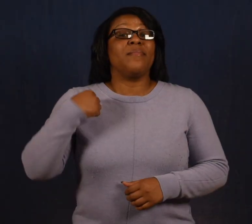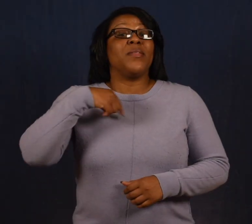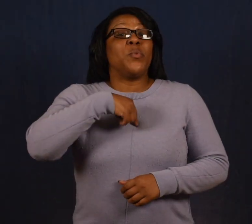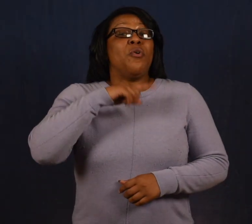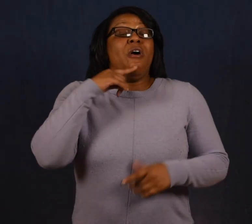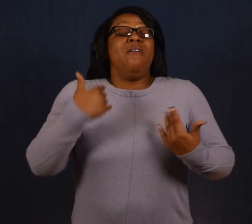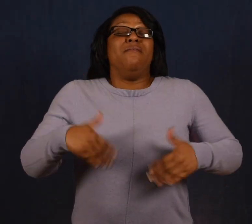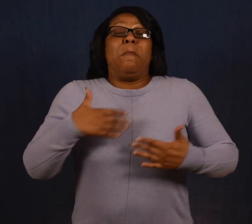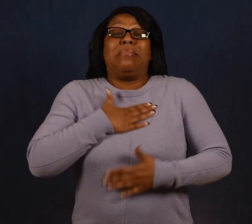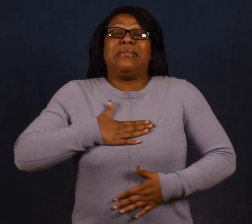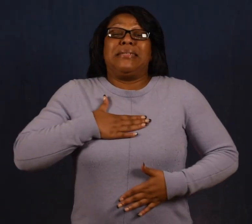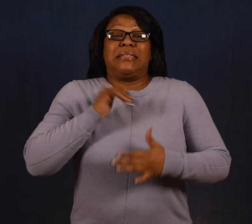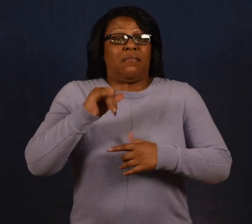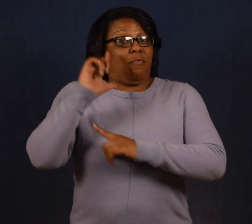and state employees.